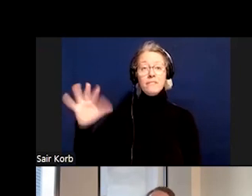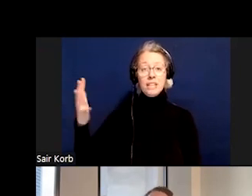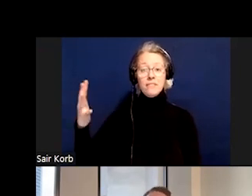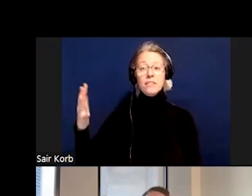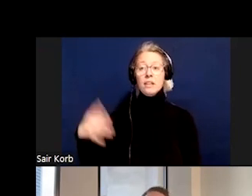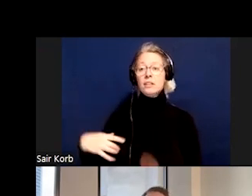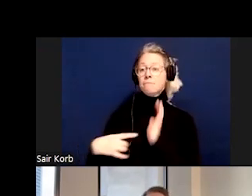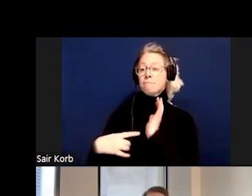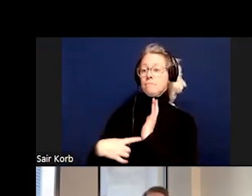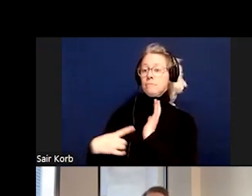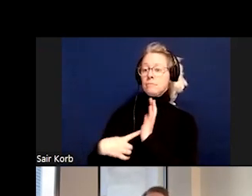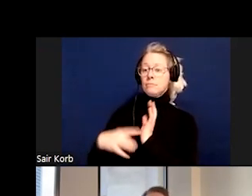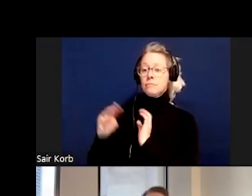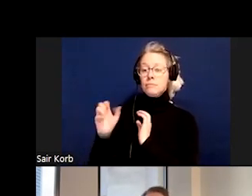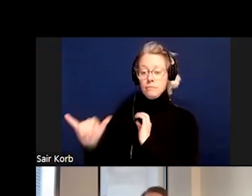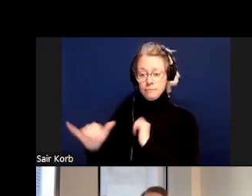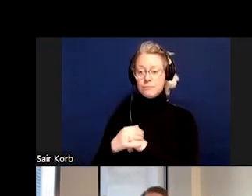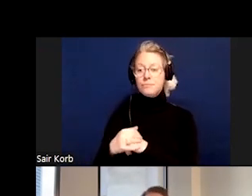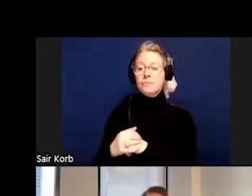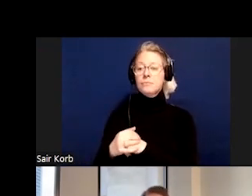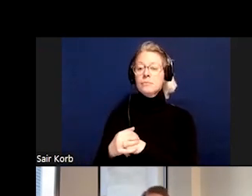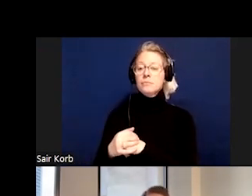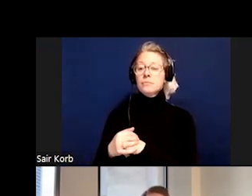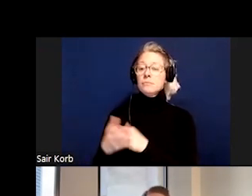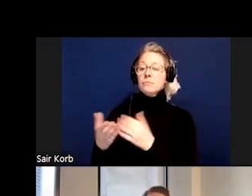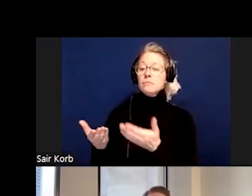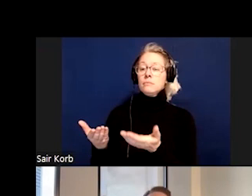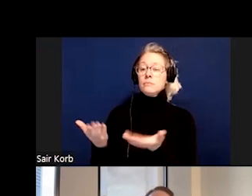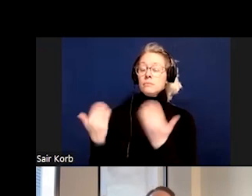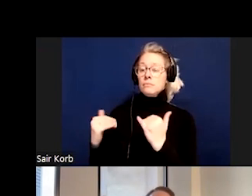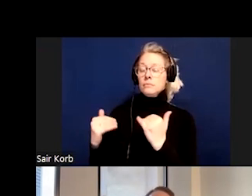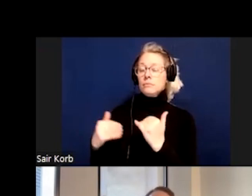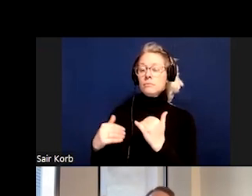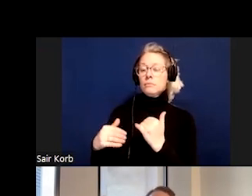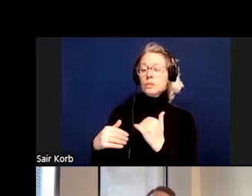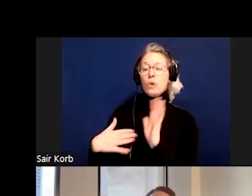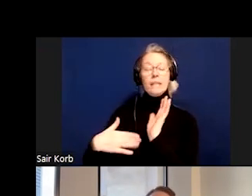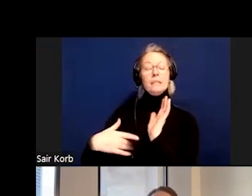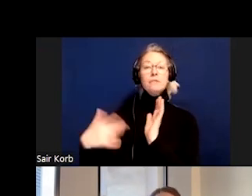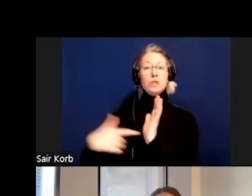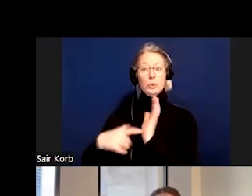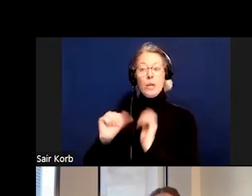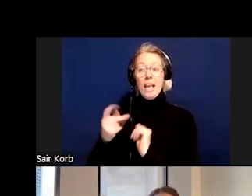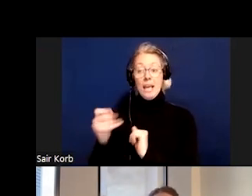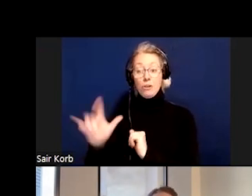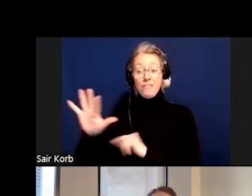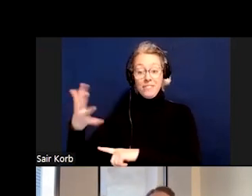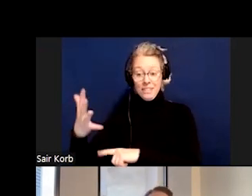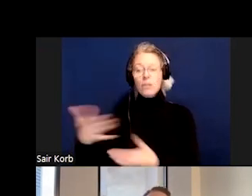is September 13th, with results in November. The program budget increases by $50,000 to